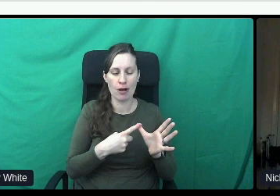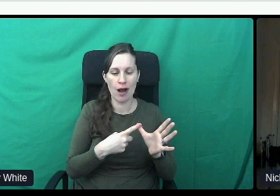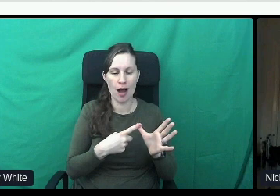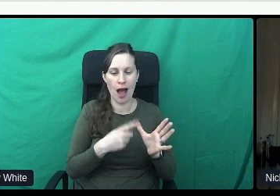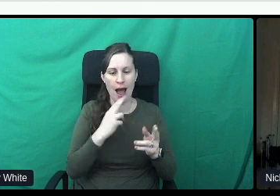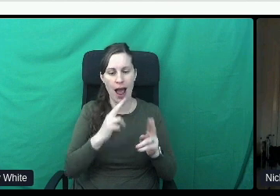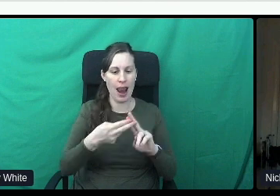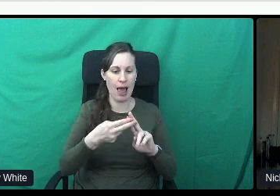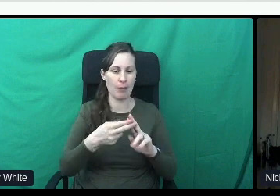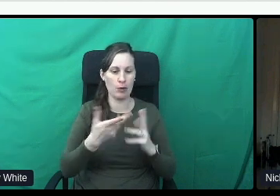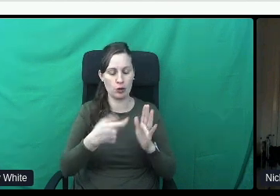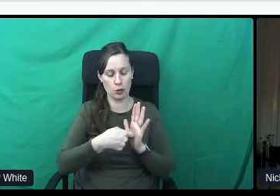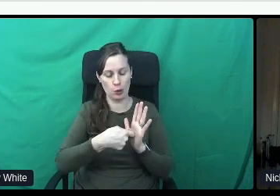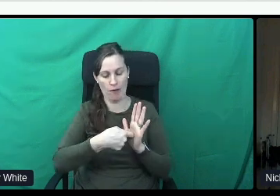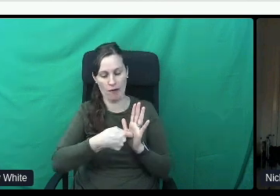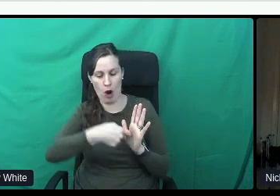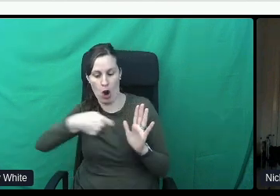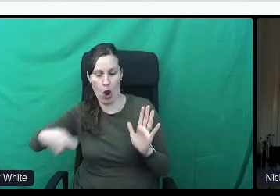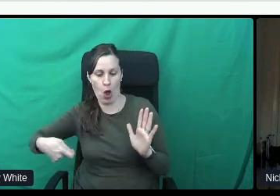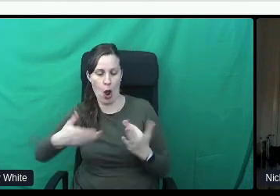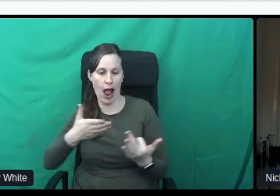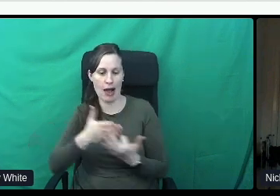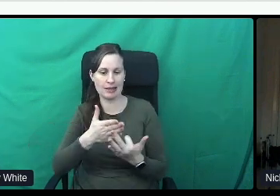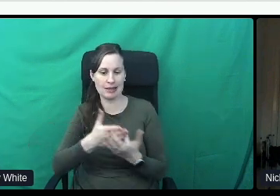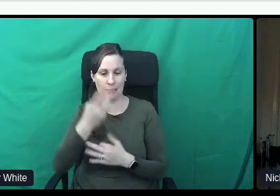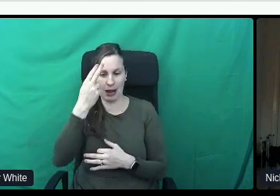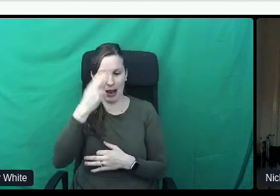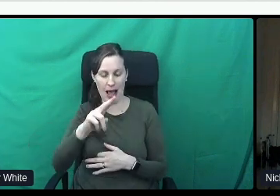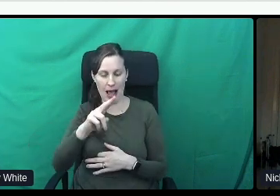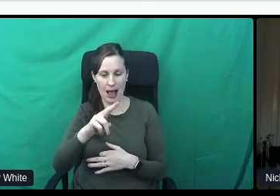inaccessible name because it just adds more bloat and confusion.